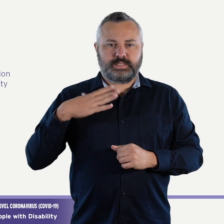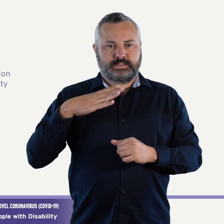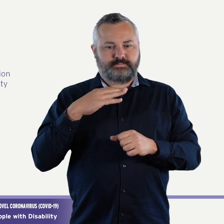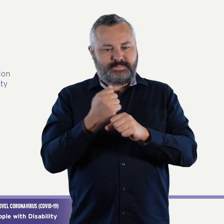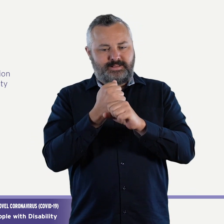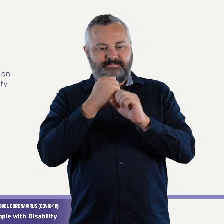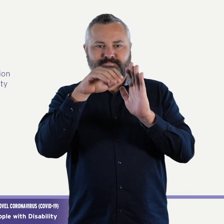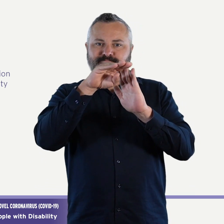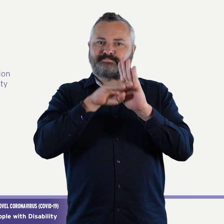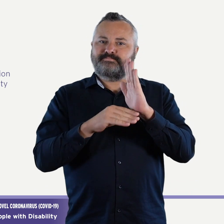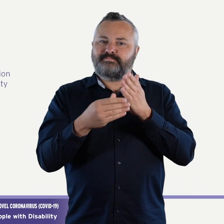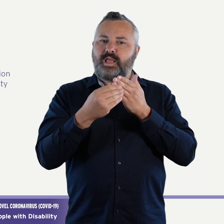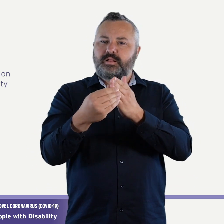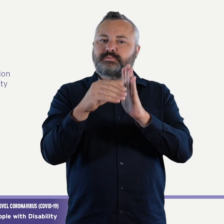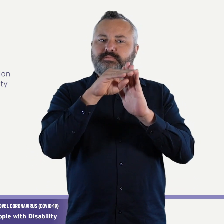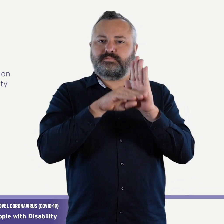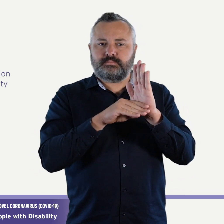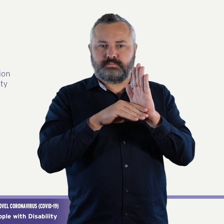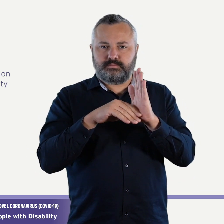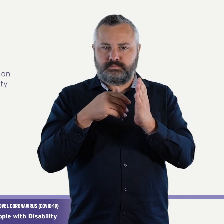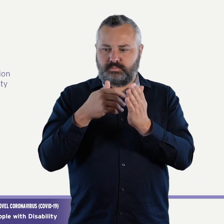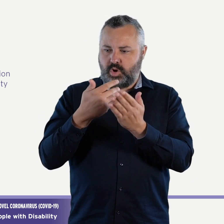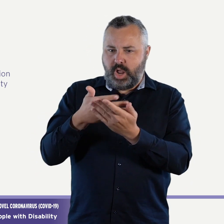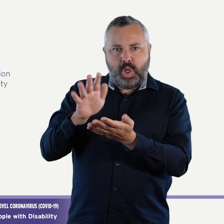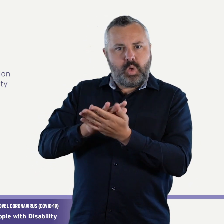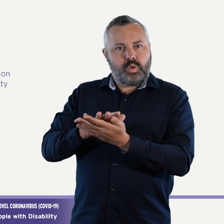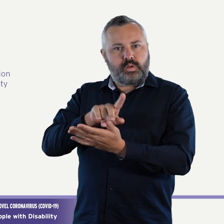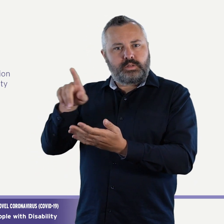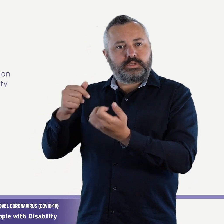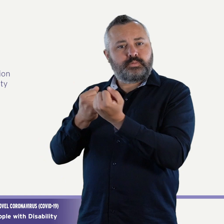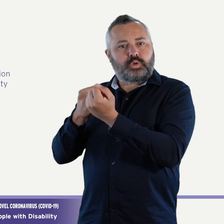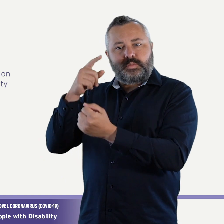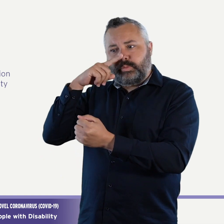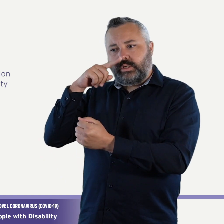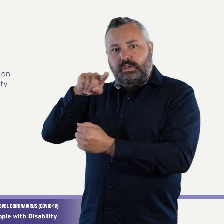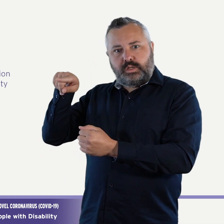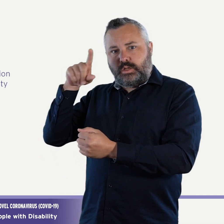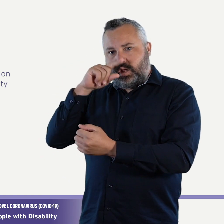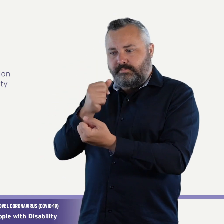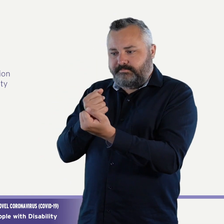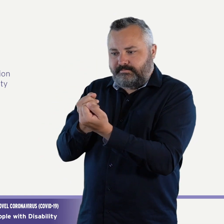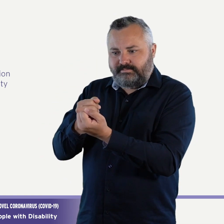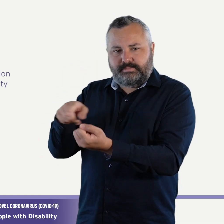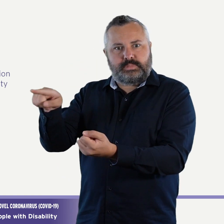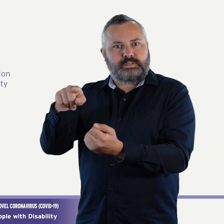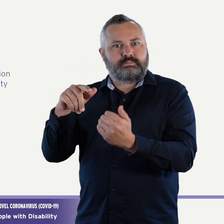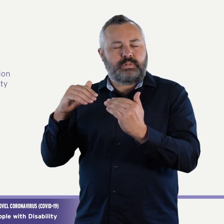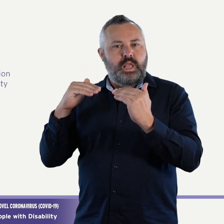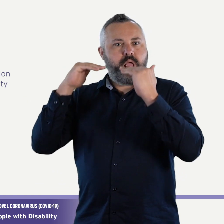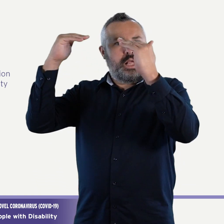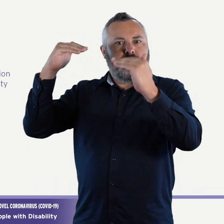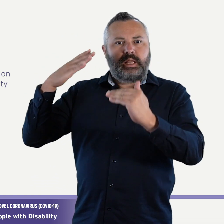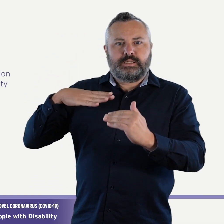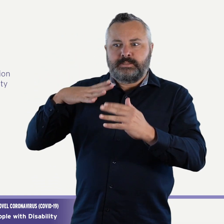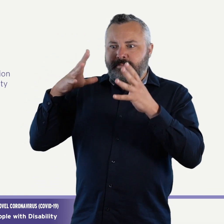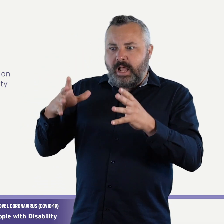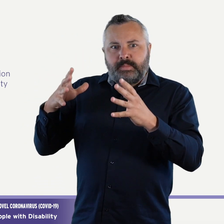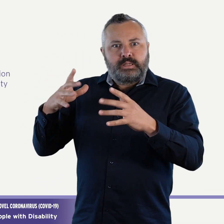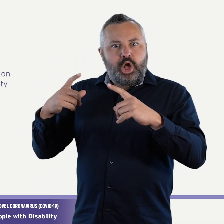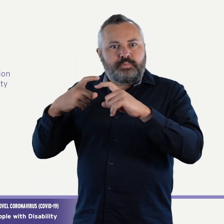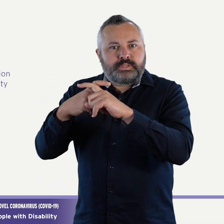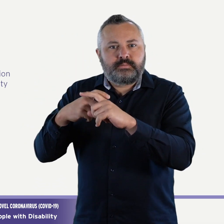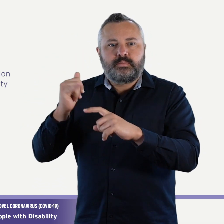Set out guidelines for support and management of people with complex needs